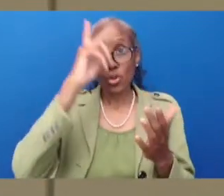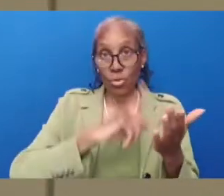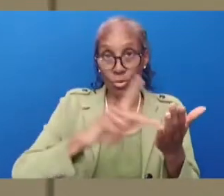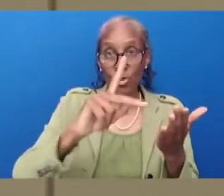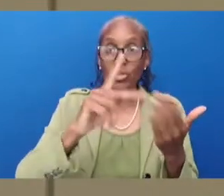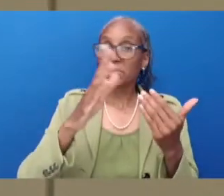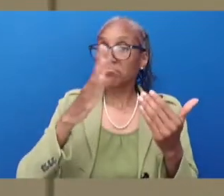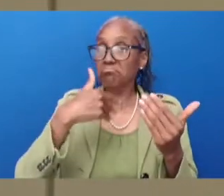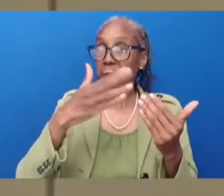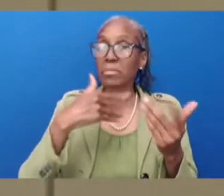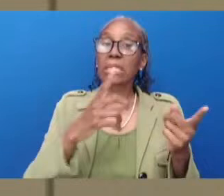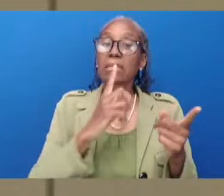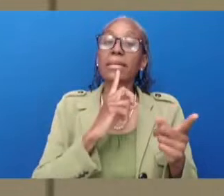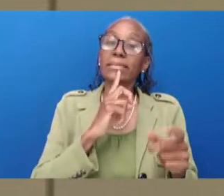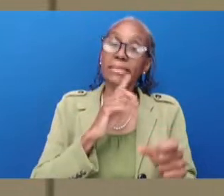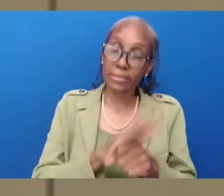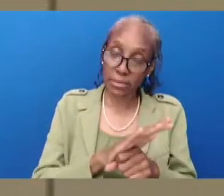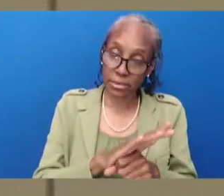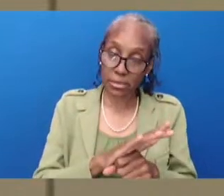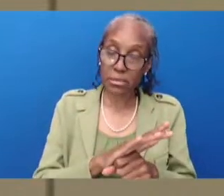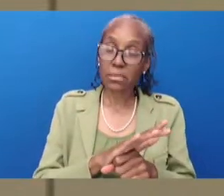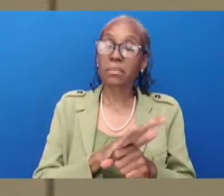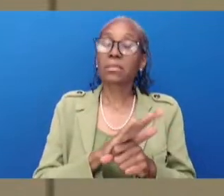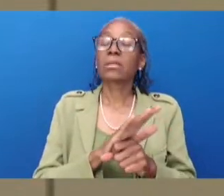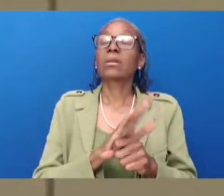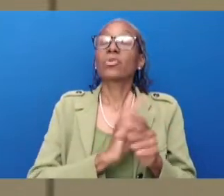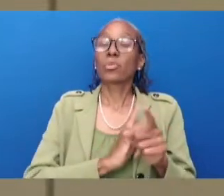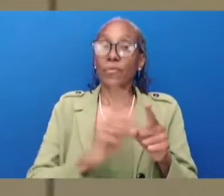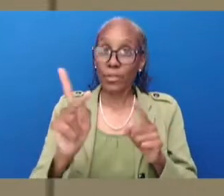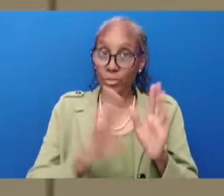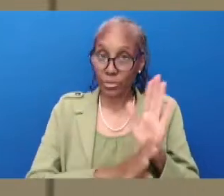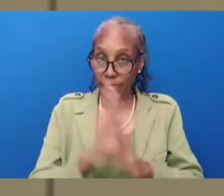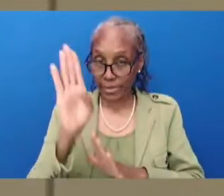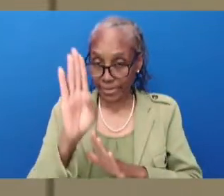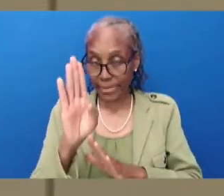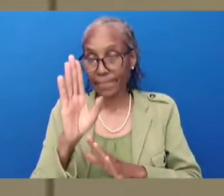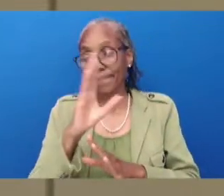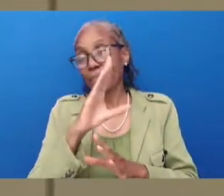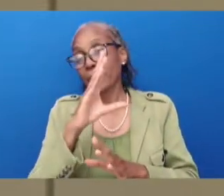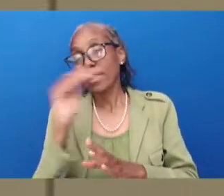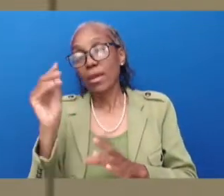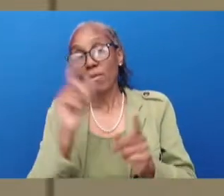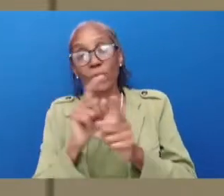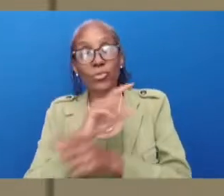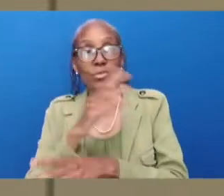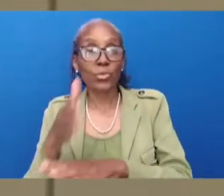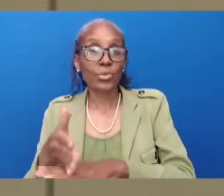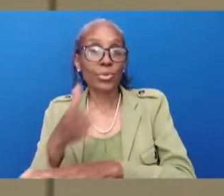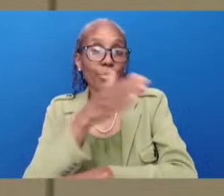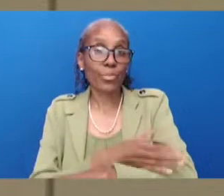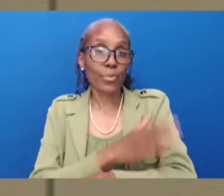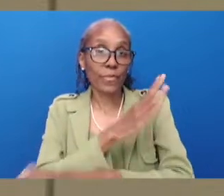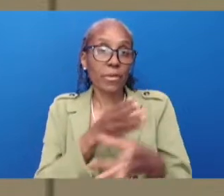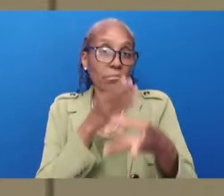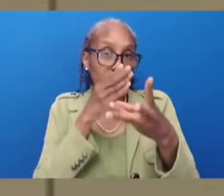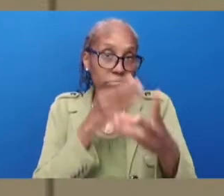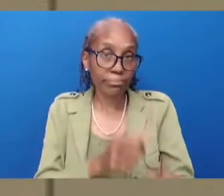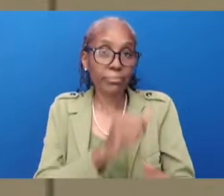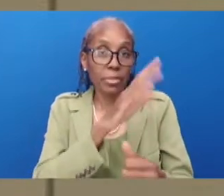EDUCATIONAL TRAINING. AND WHEREAS, CLERKS, THOUGH